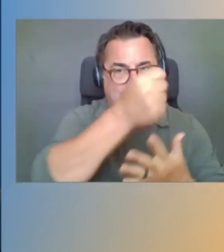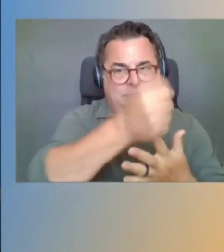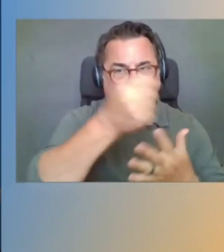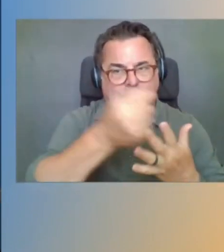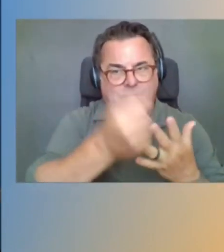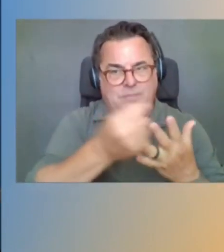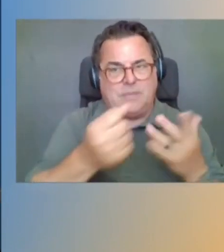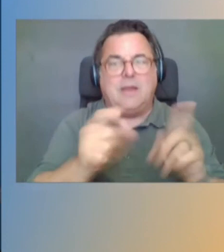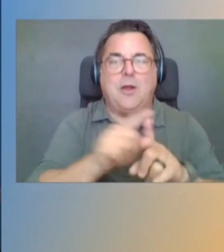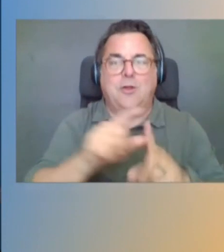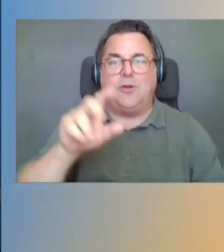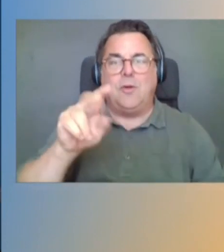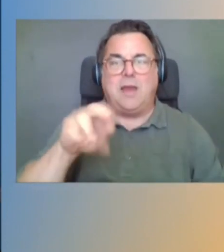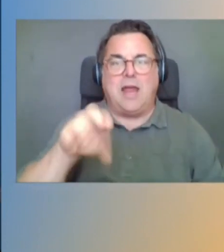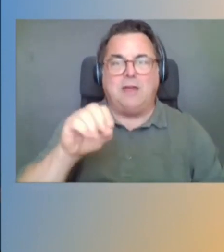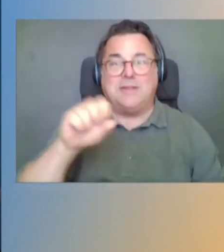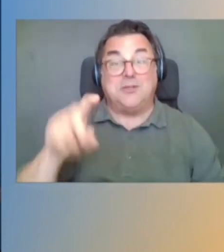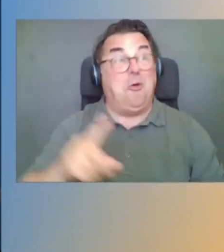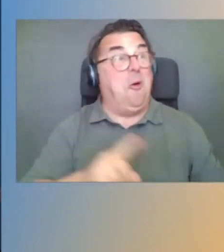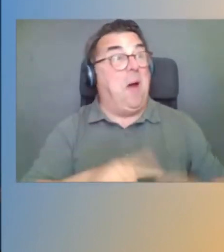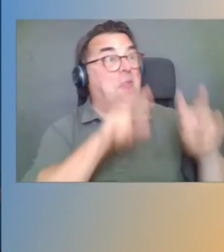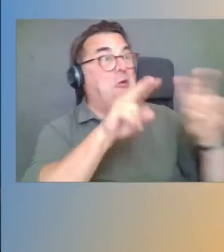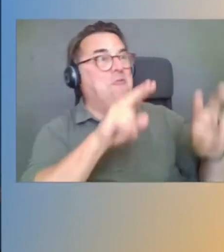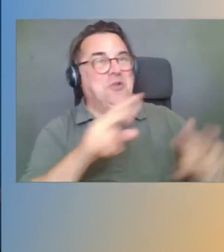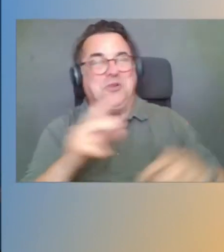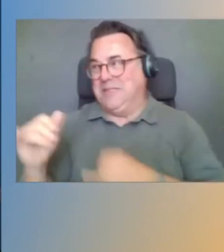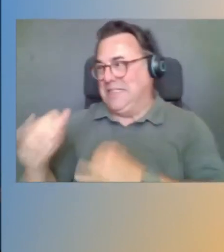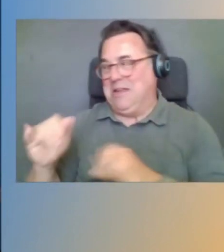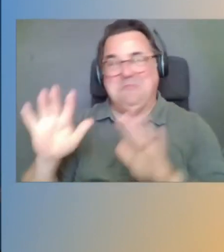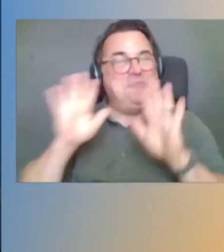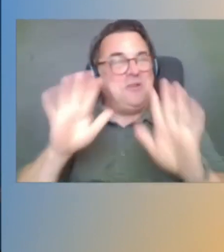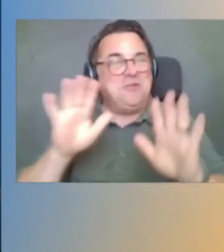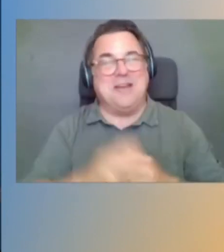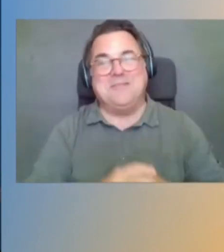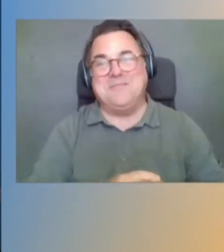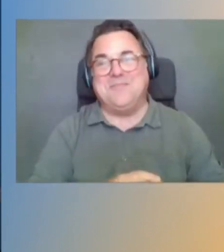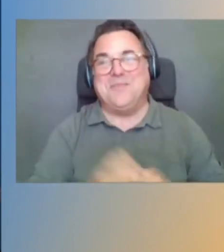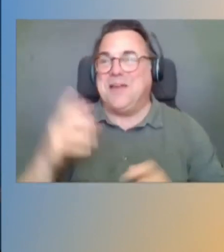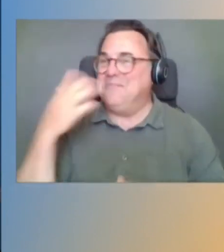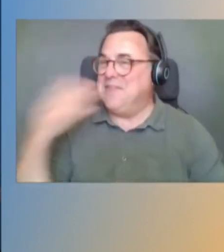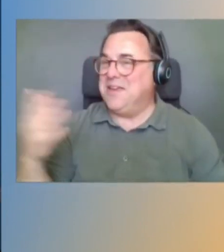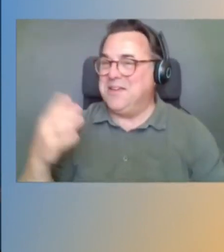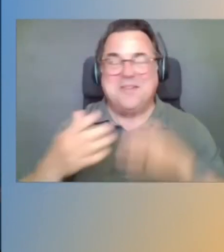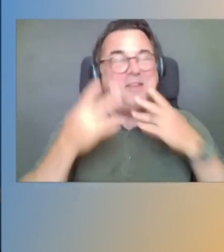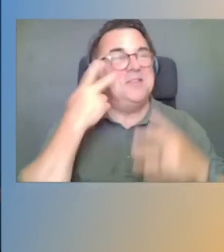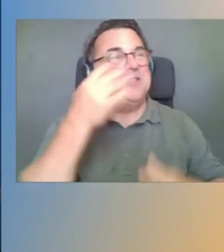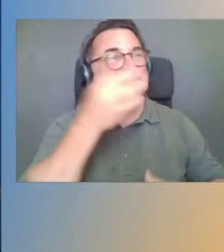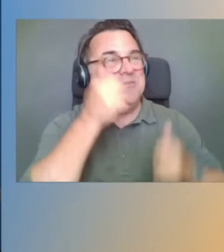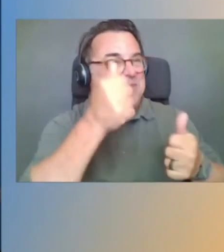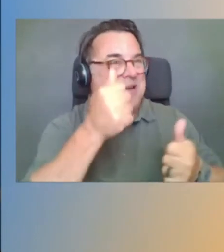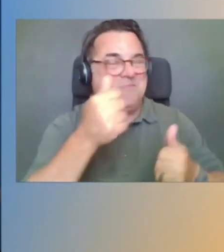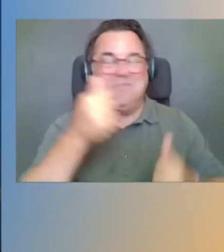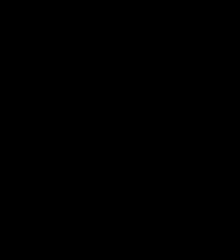I can't wait. Yeah, exactly. It will be great. Thank you. - Awesome. So we'll see you again, shortly. Here we go, here we go